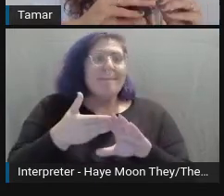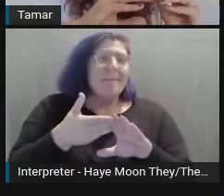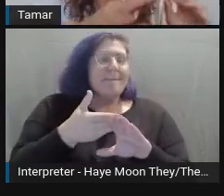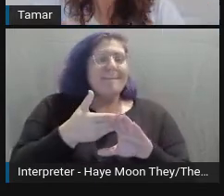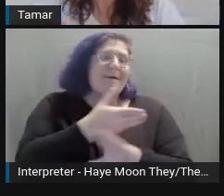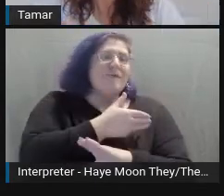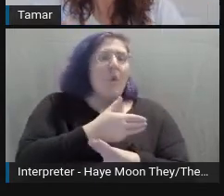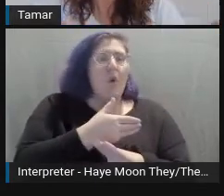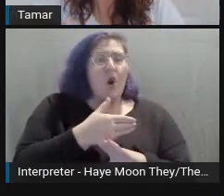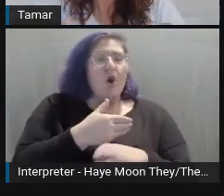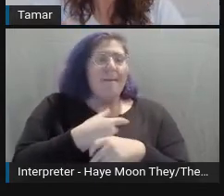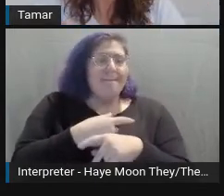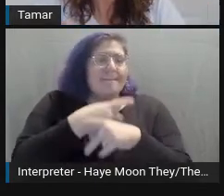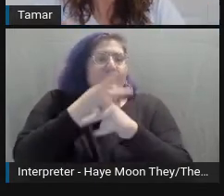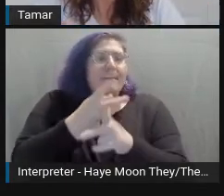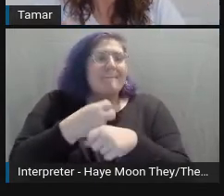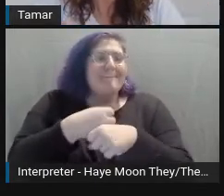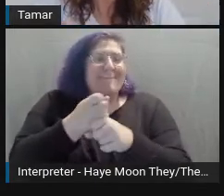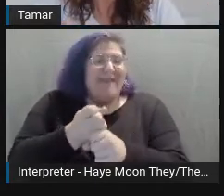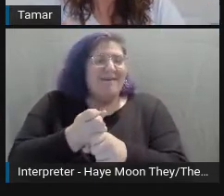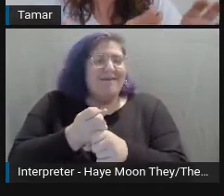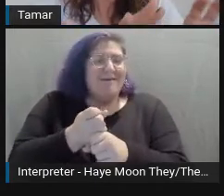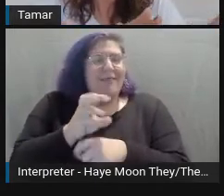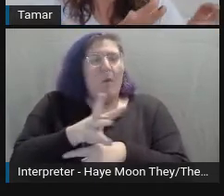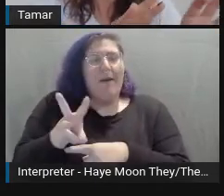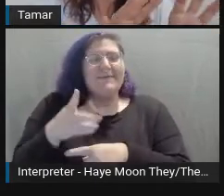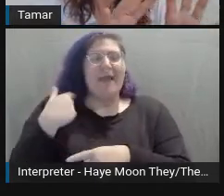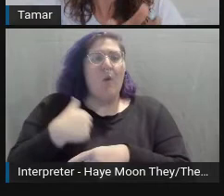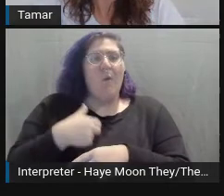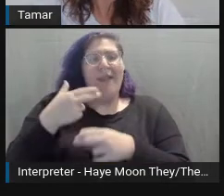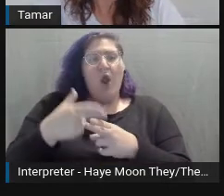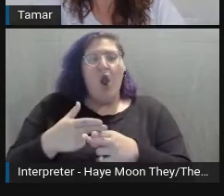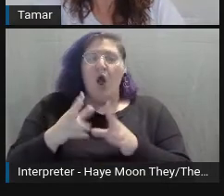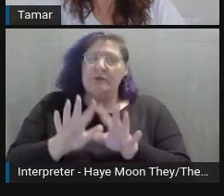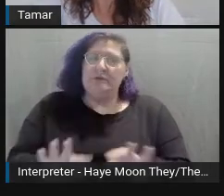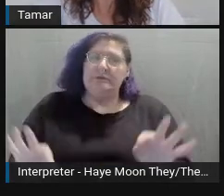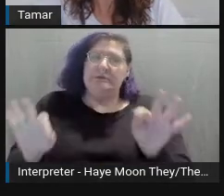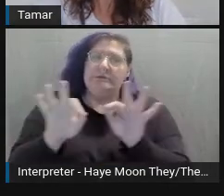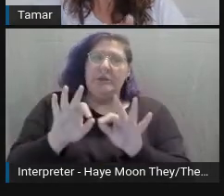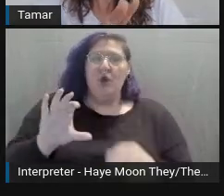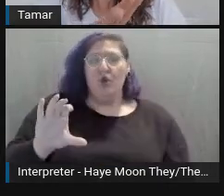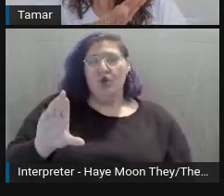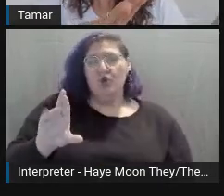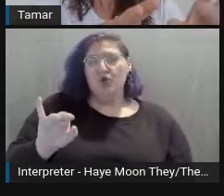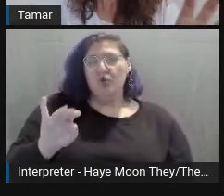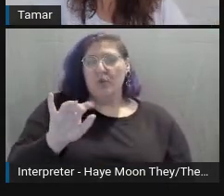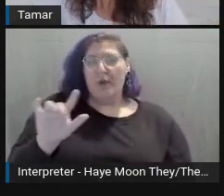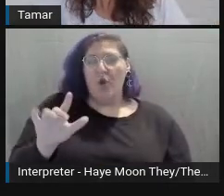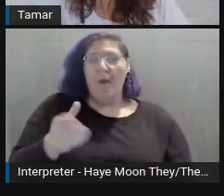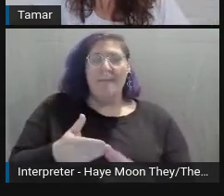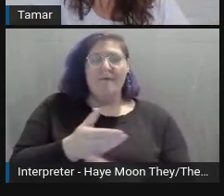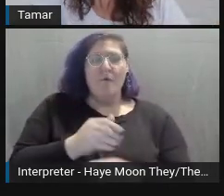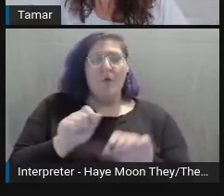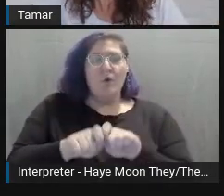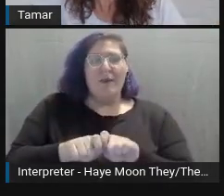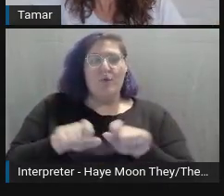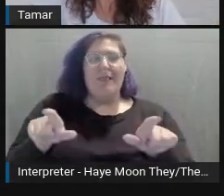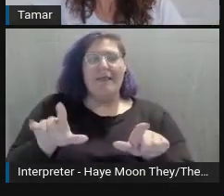the critical mass before you can even release your product, but that maybe you can do this automatically.